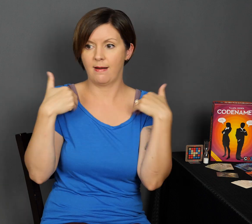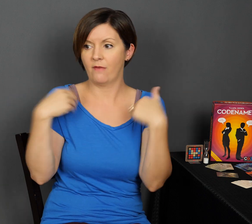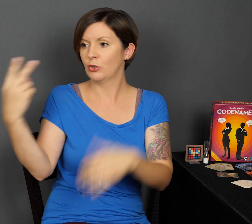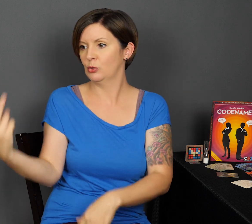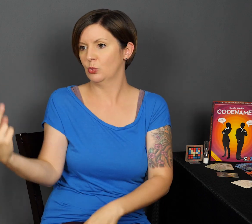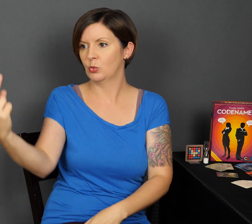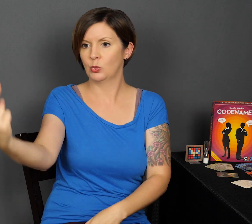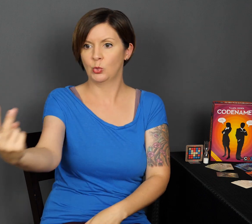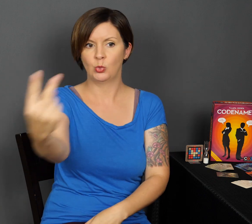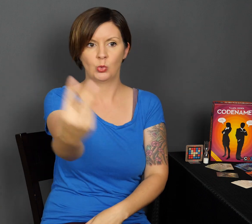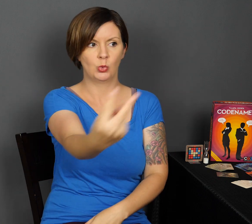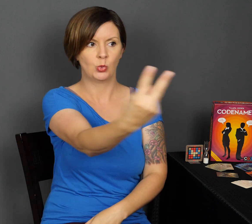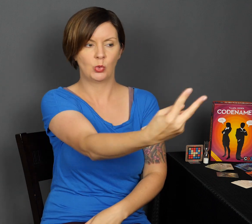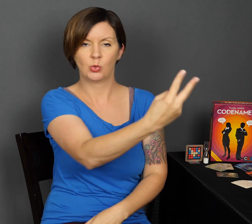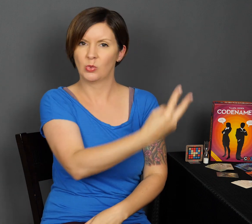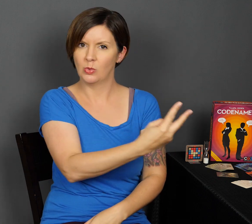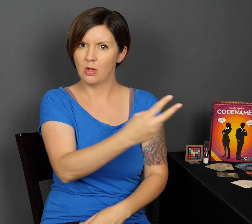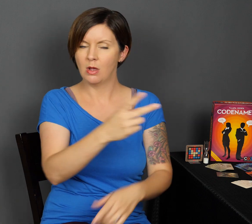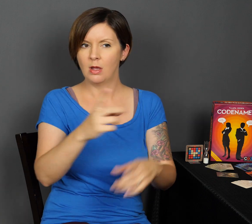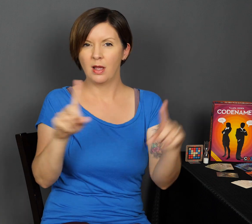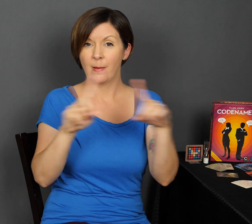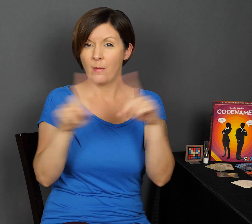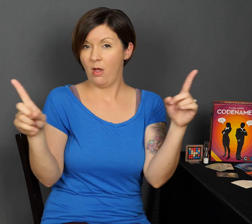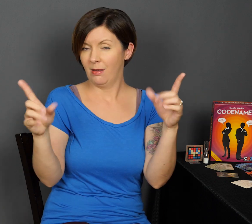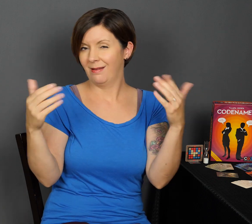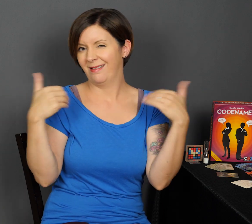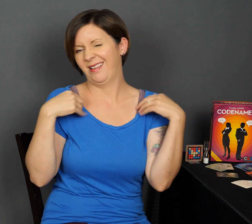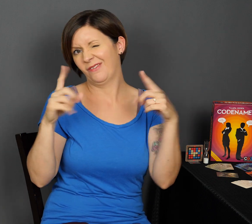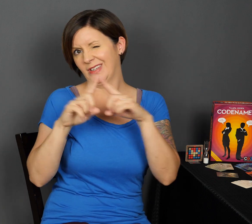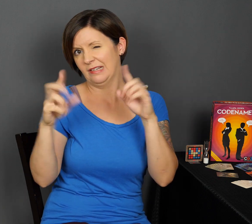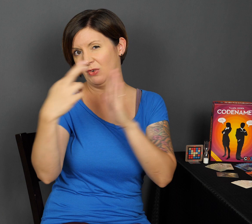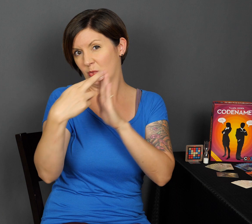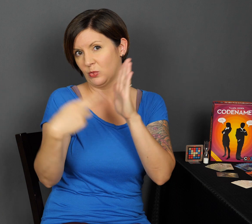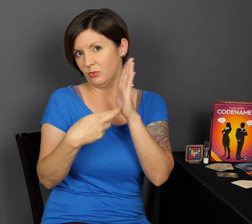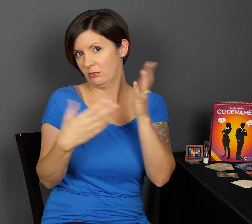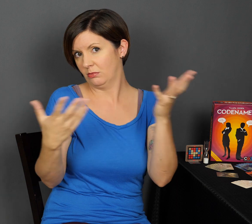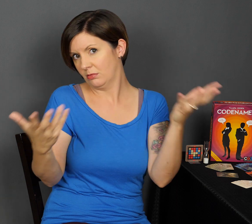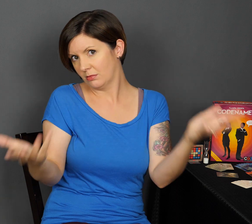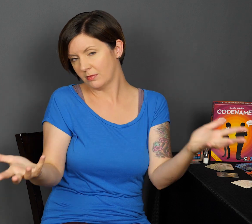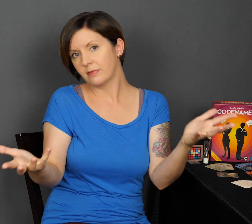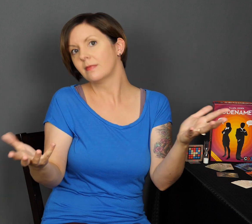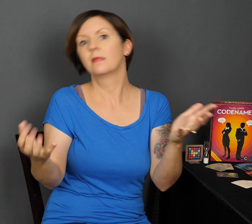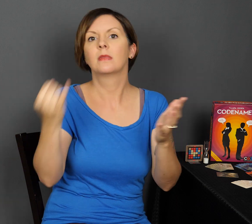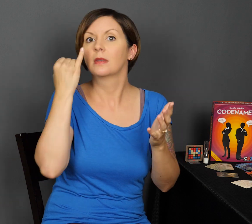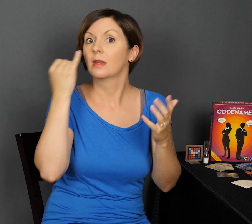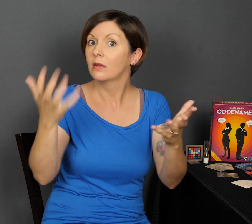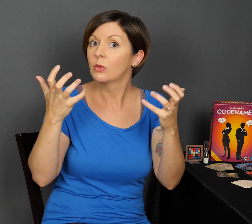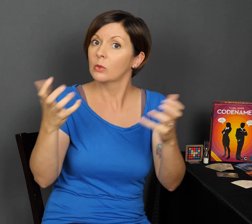Have 2 in in each one... but there's different rules.